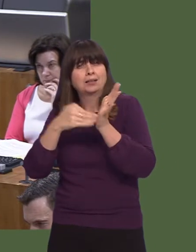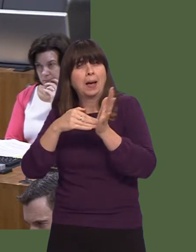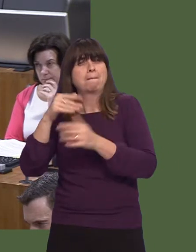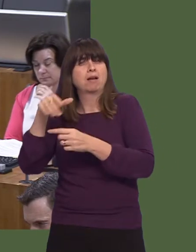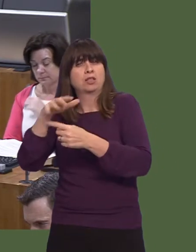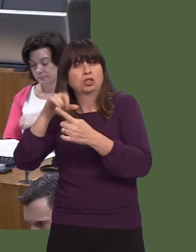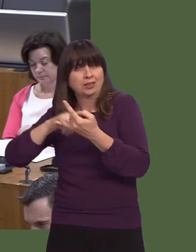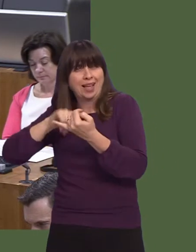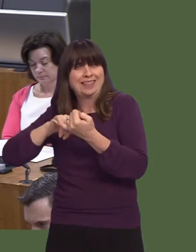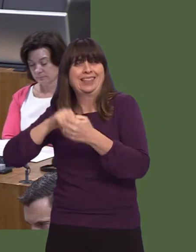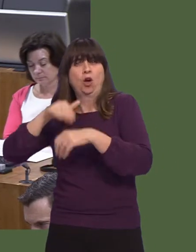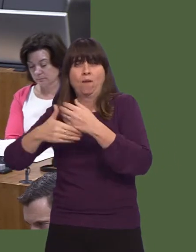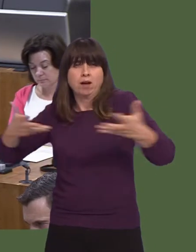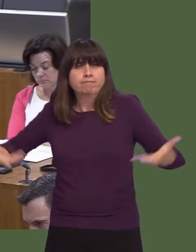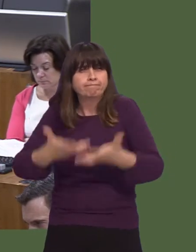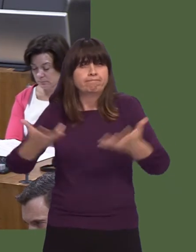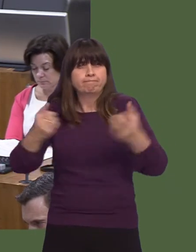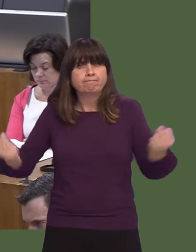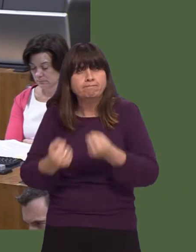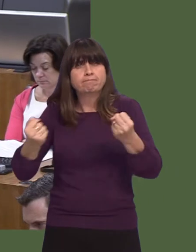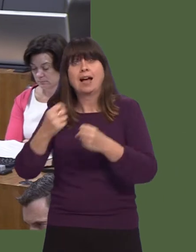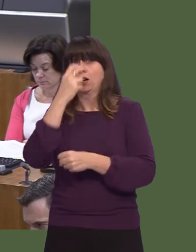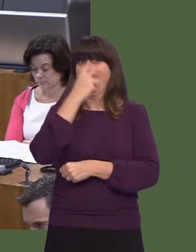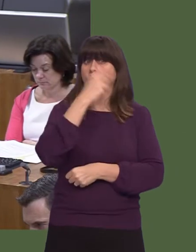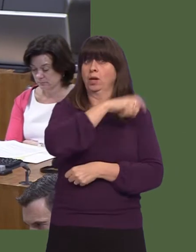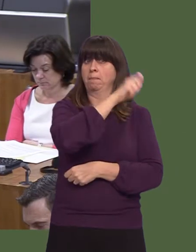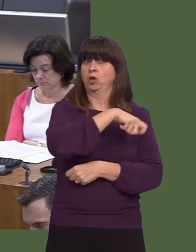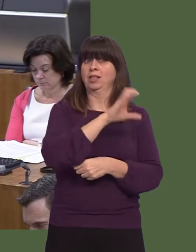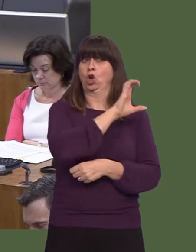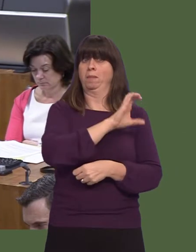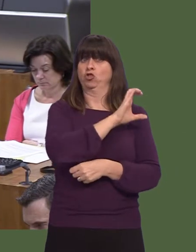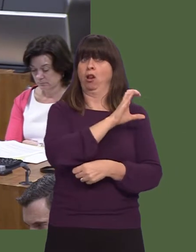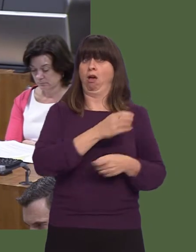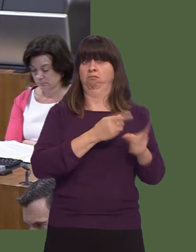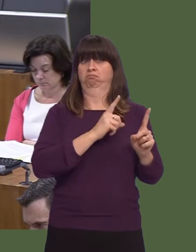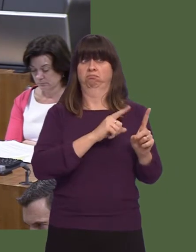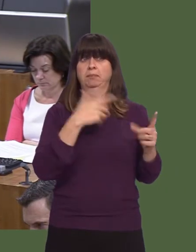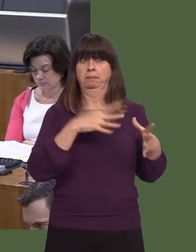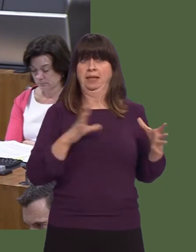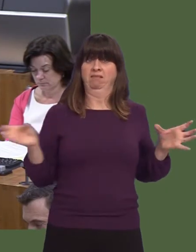and Empowerment Project, and the Older Person's Commissioner as well. And our plan is informed